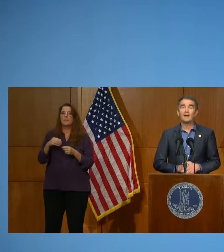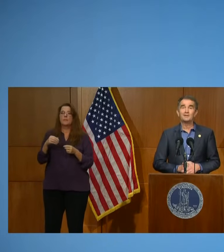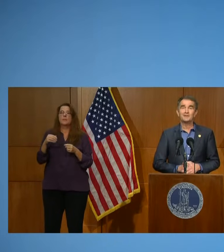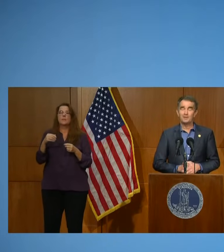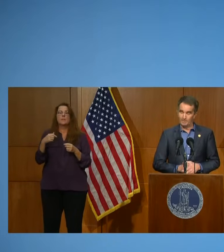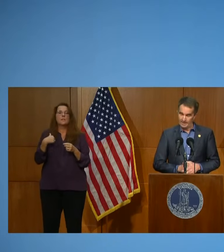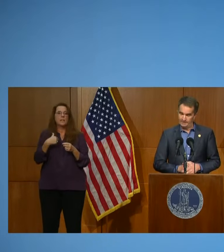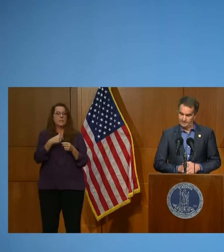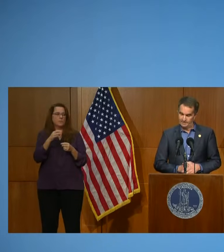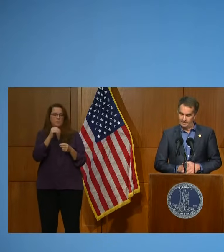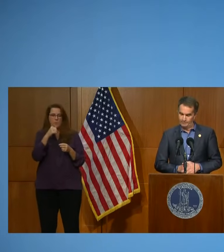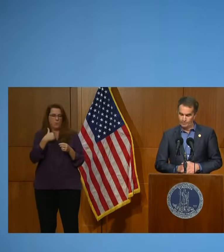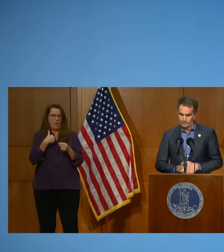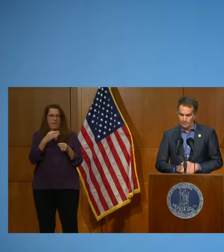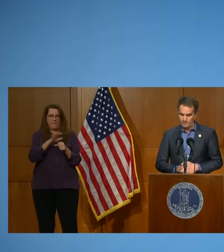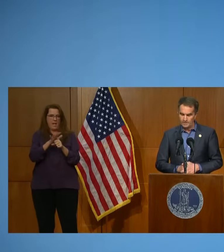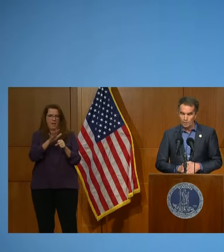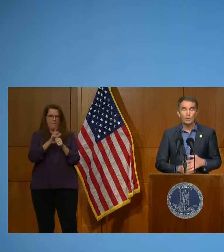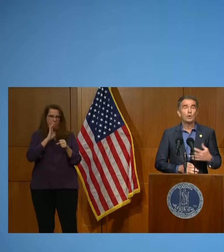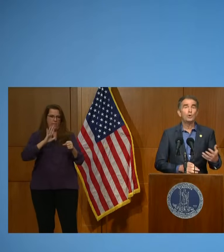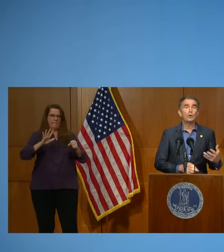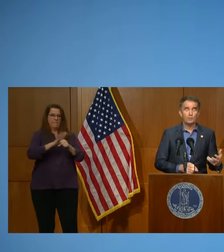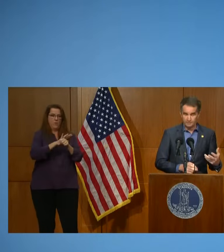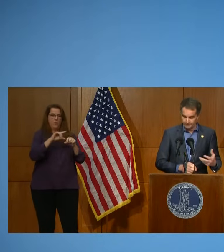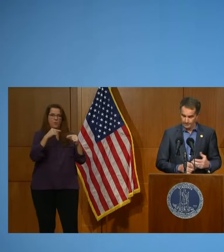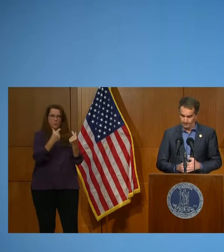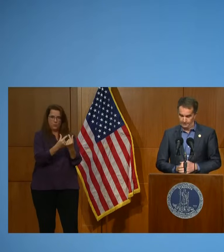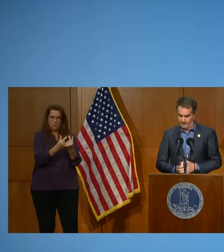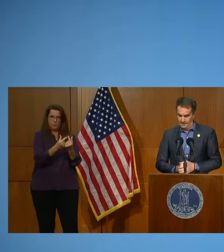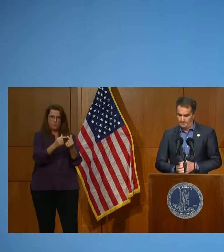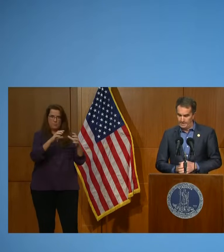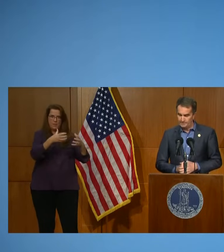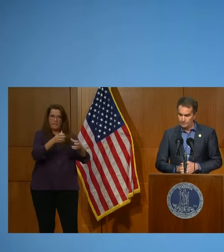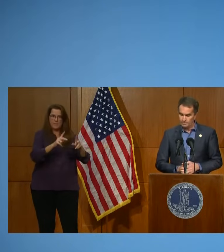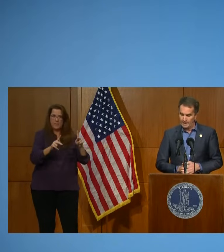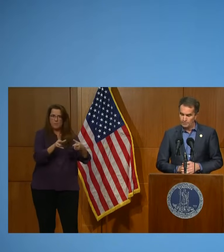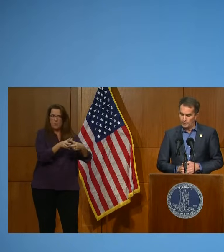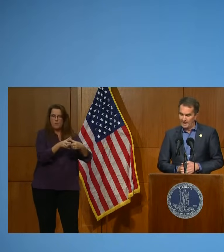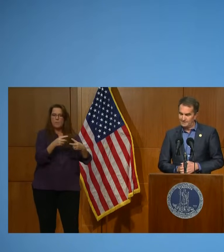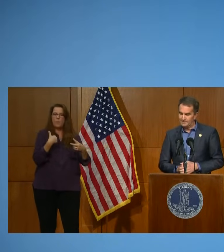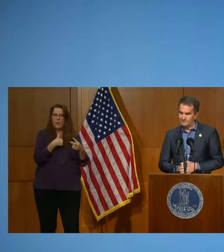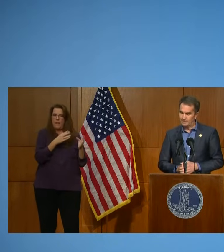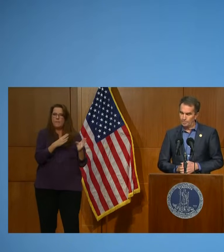DON'T INITIALLY HAVE ENOUGH VACCINE DOSES FOR THE ENTIRE